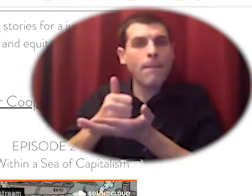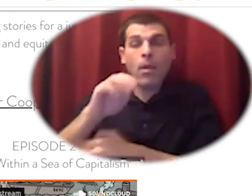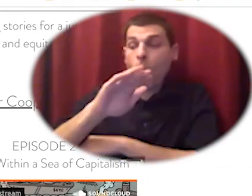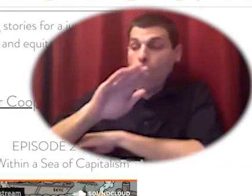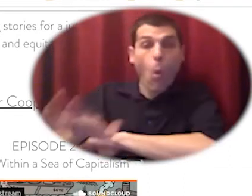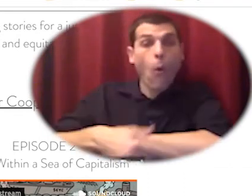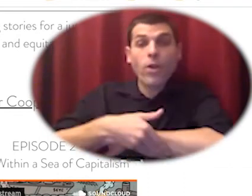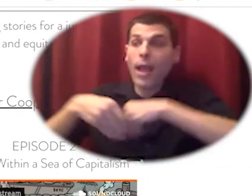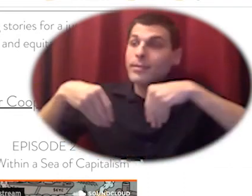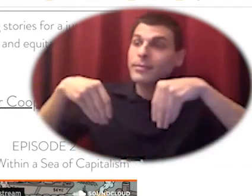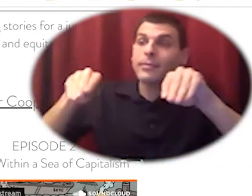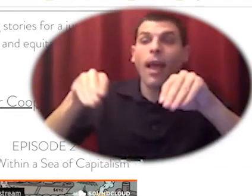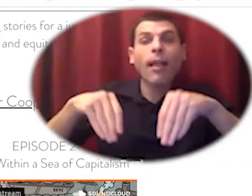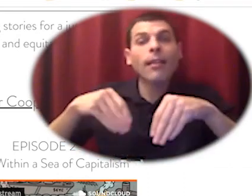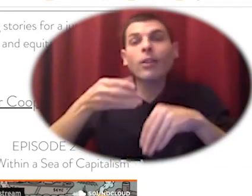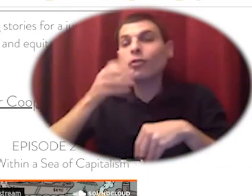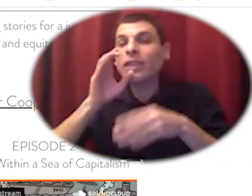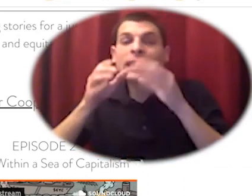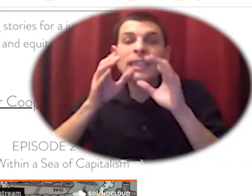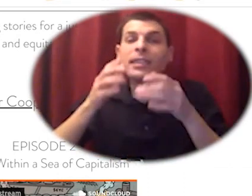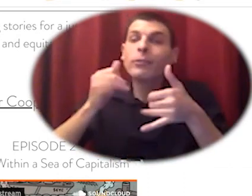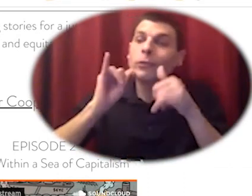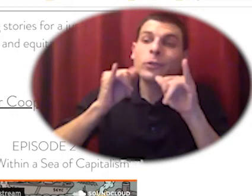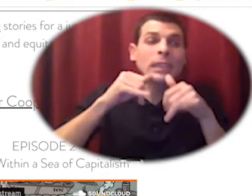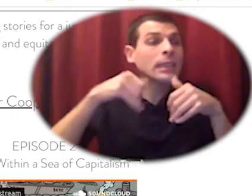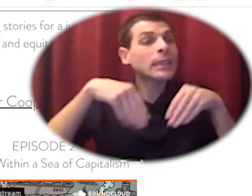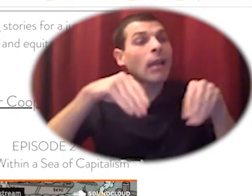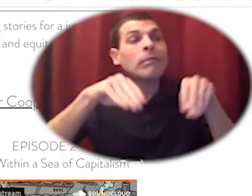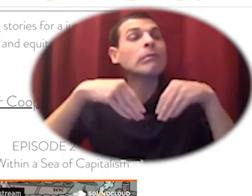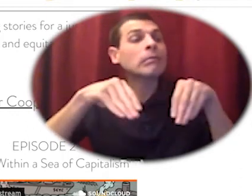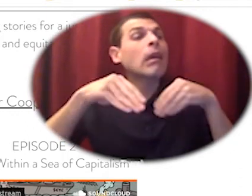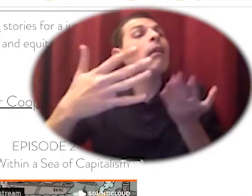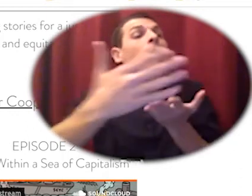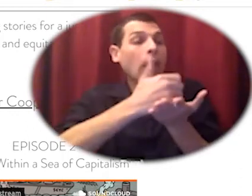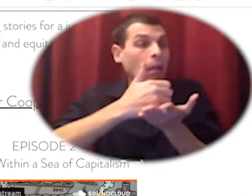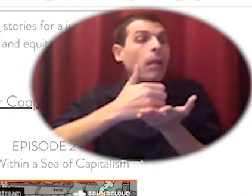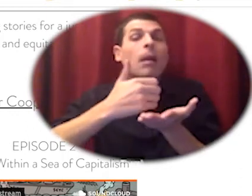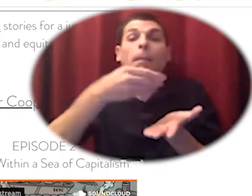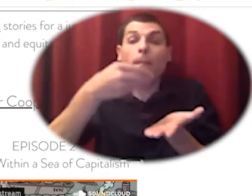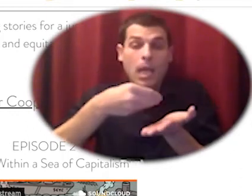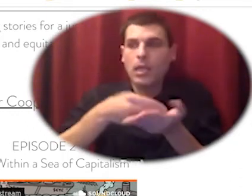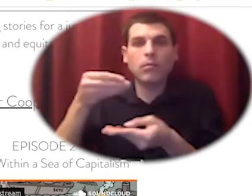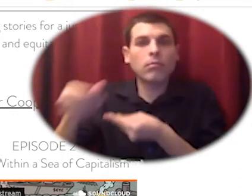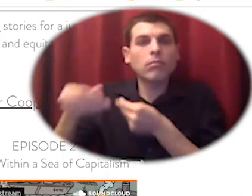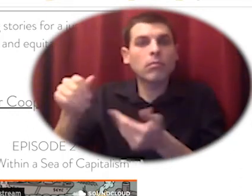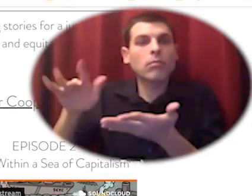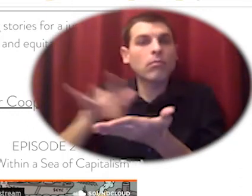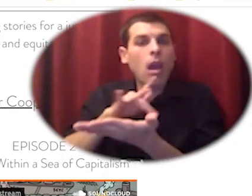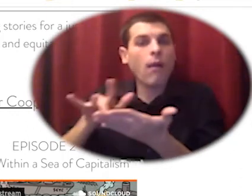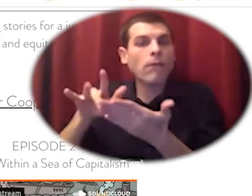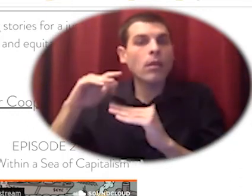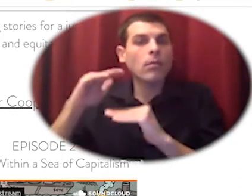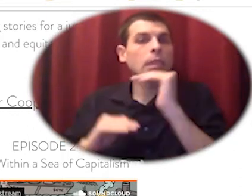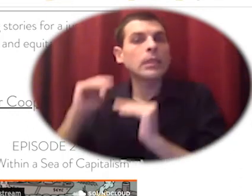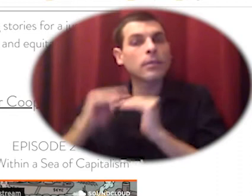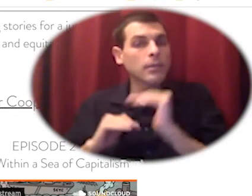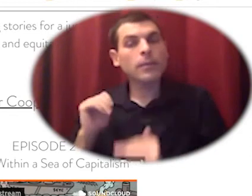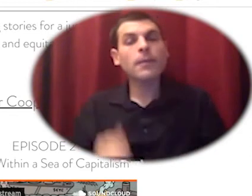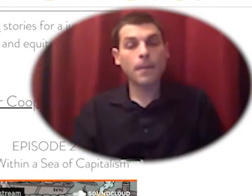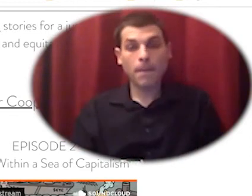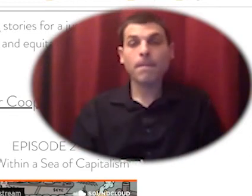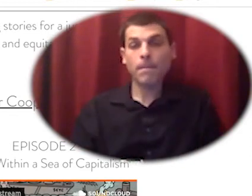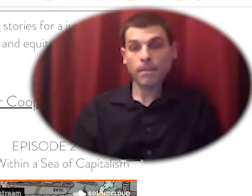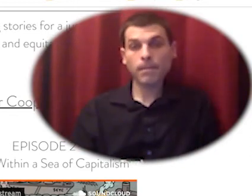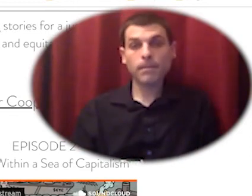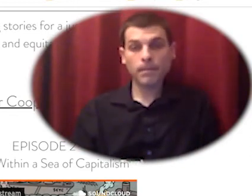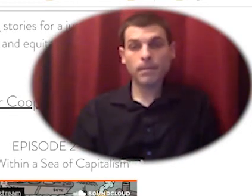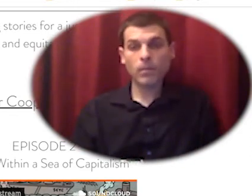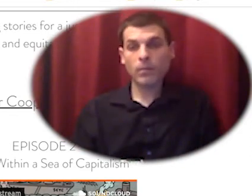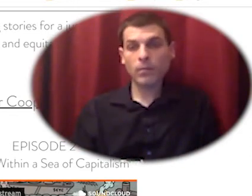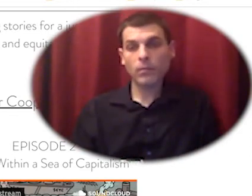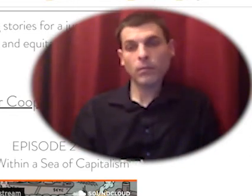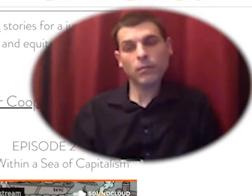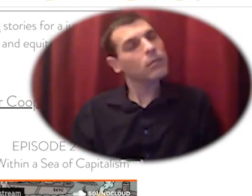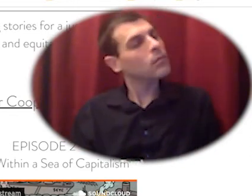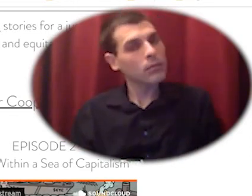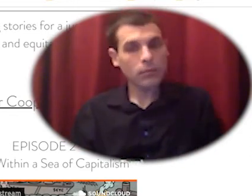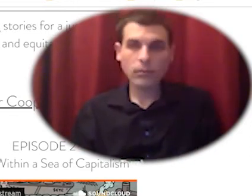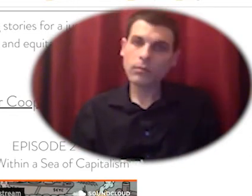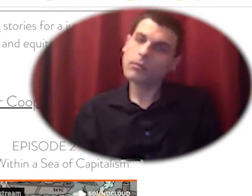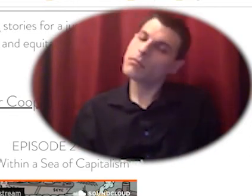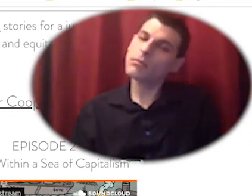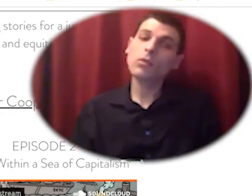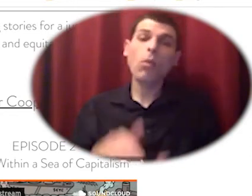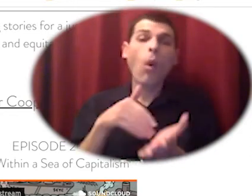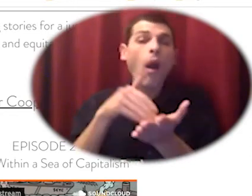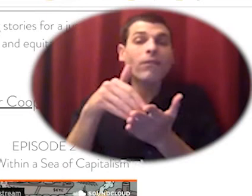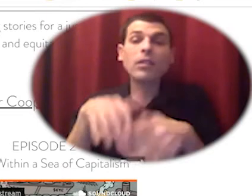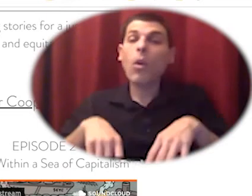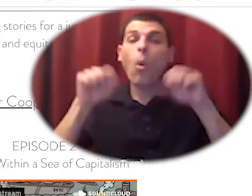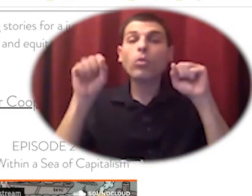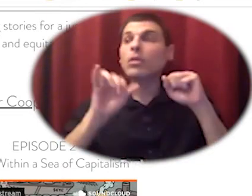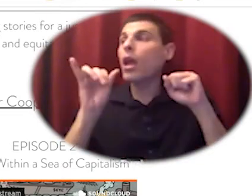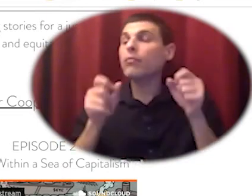drinks in order to pay the utilities of these things that were going on and pop up religious